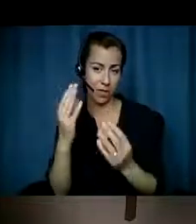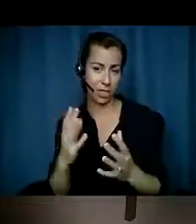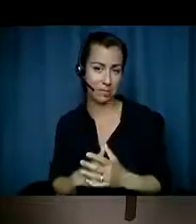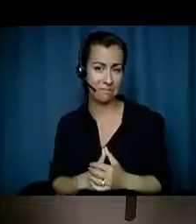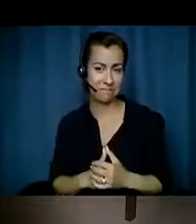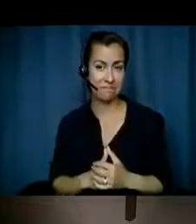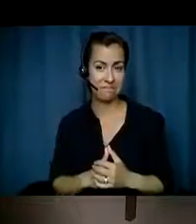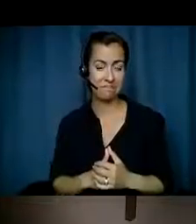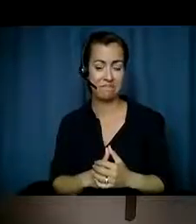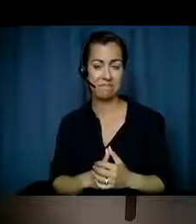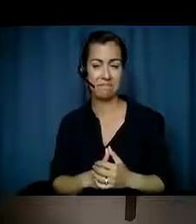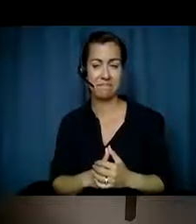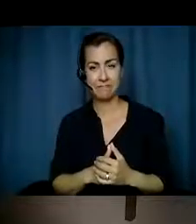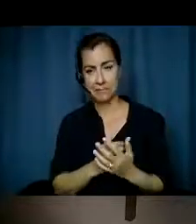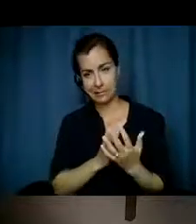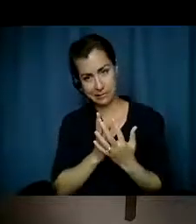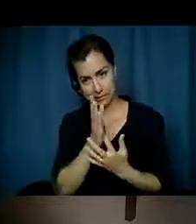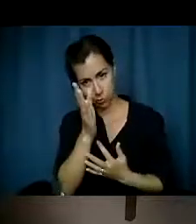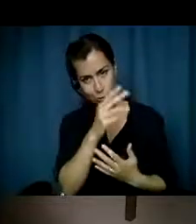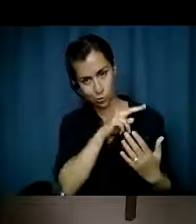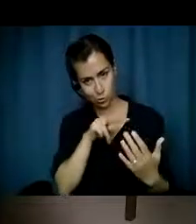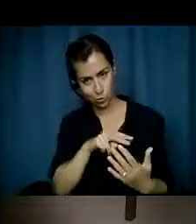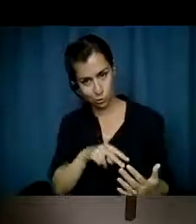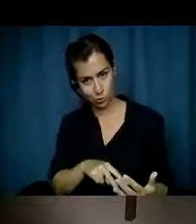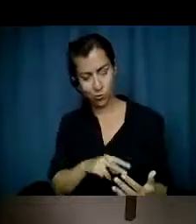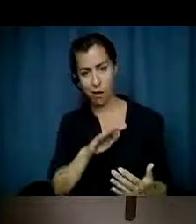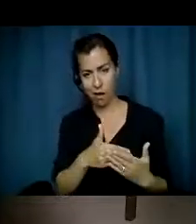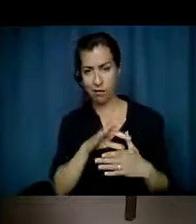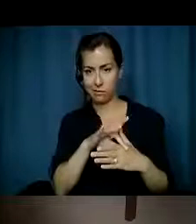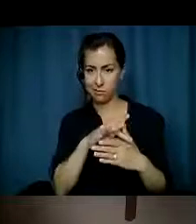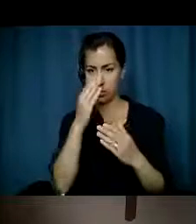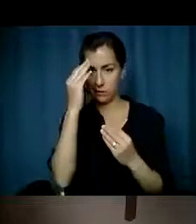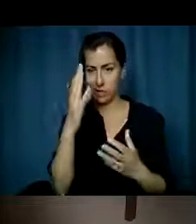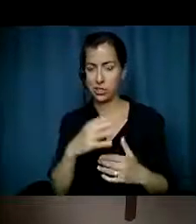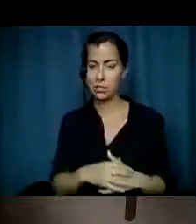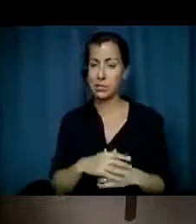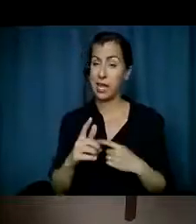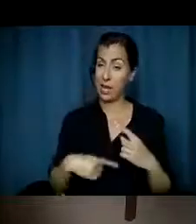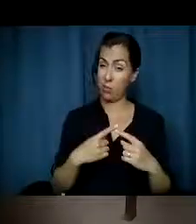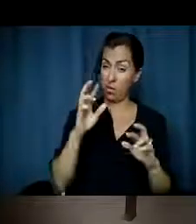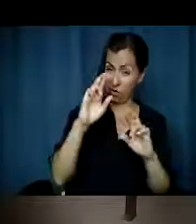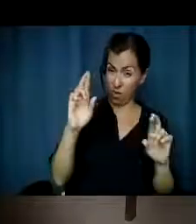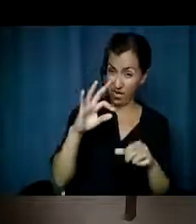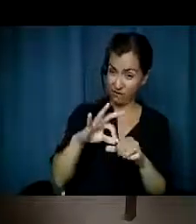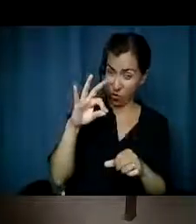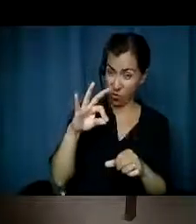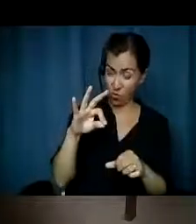That voting support during that voting process can be helping someone who might need help with communication or